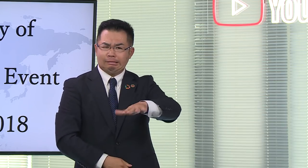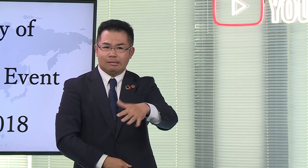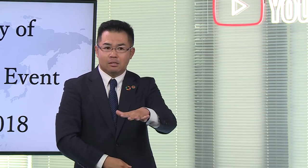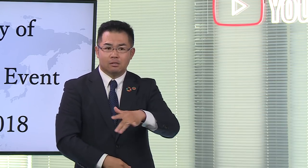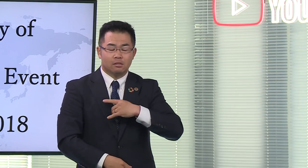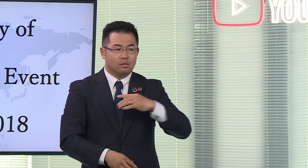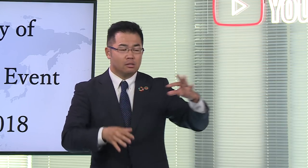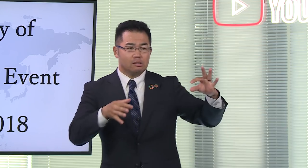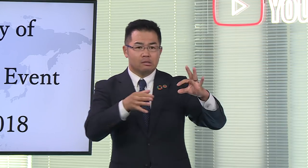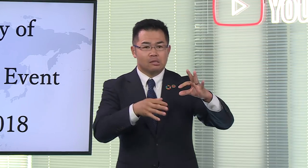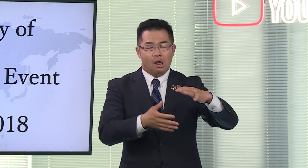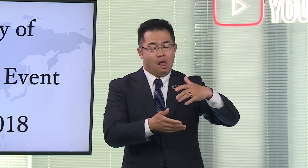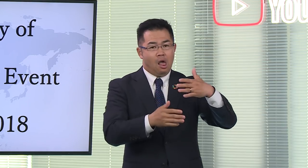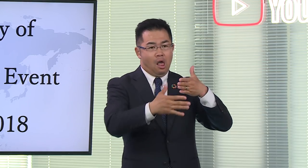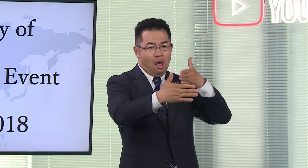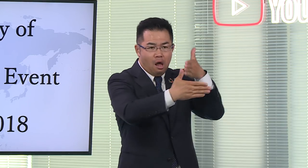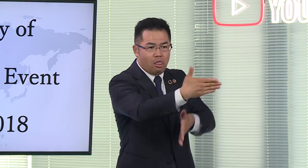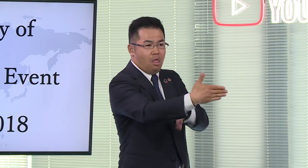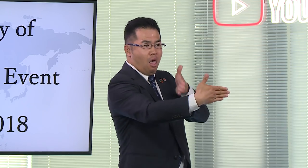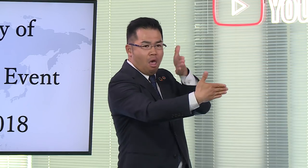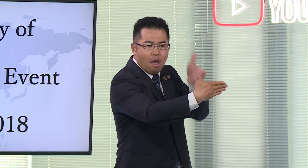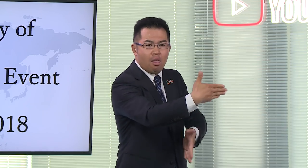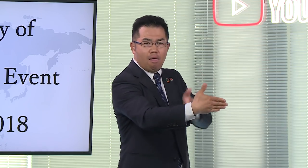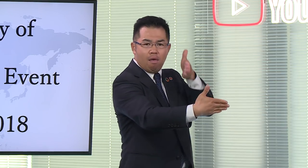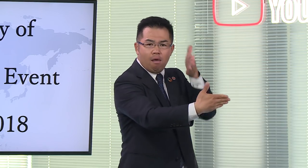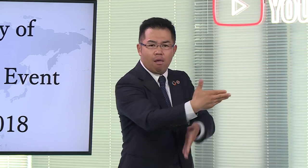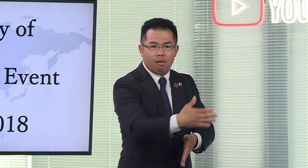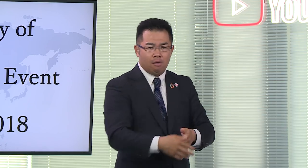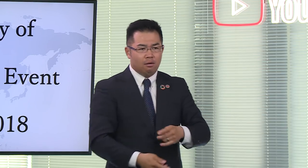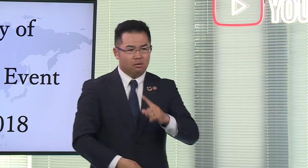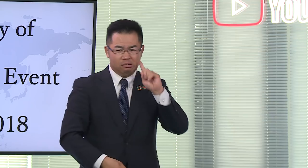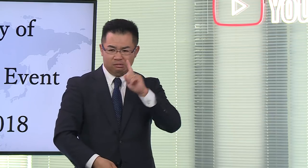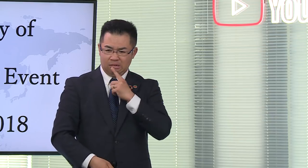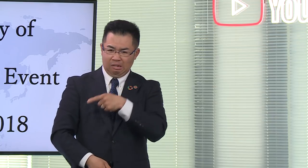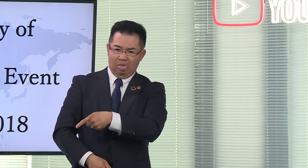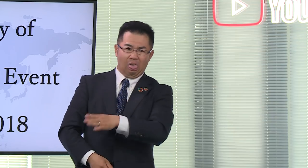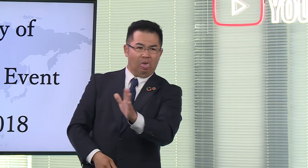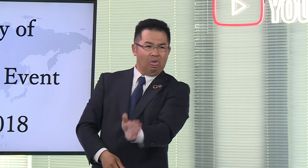recognizing the importance that interpreters play.